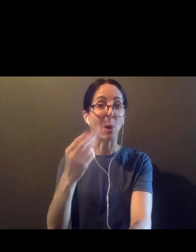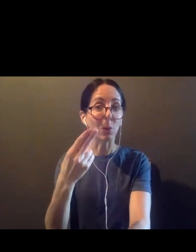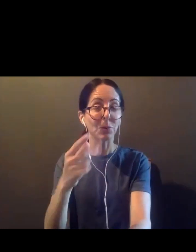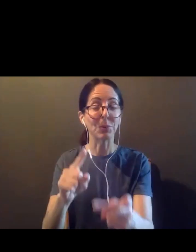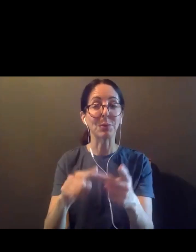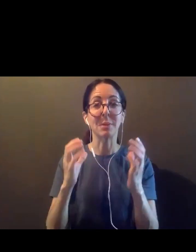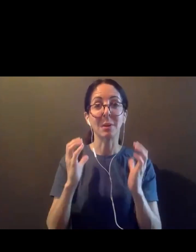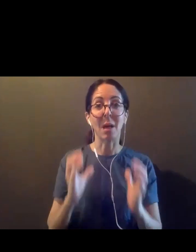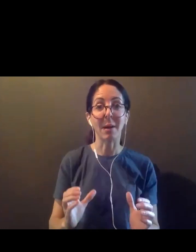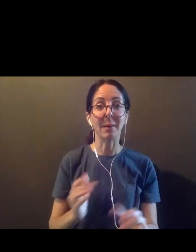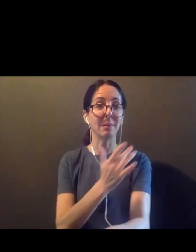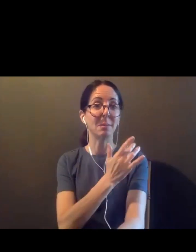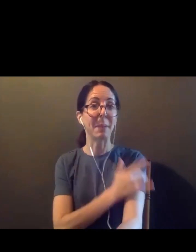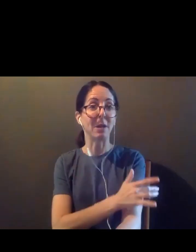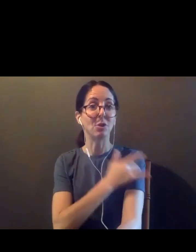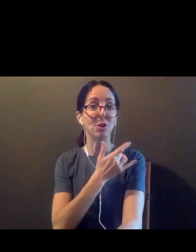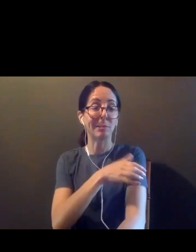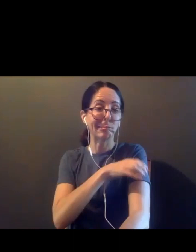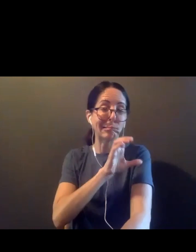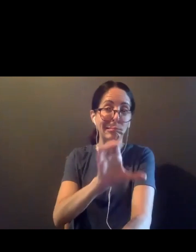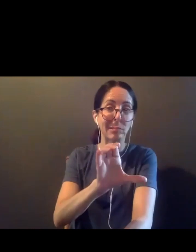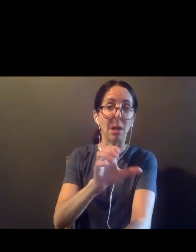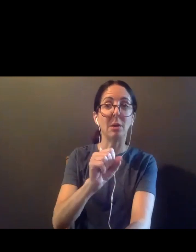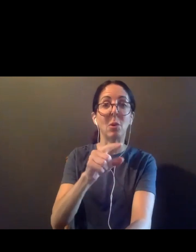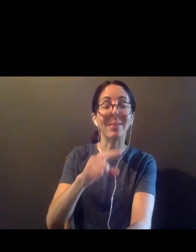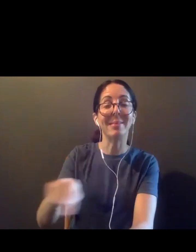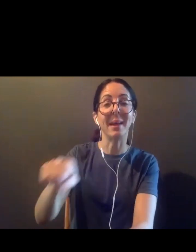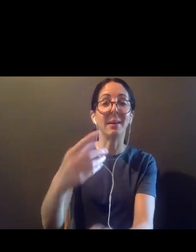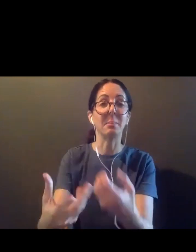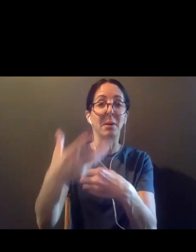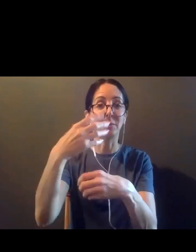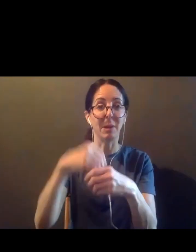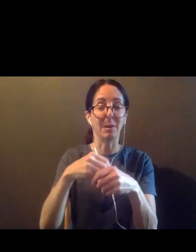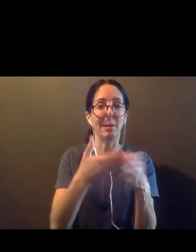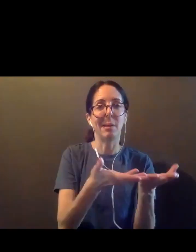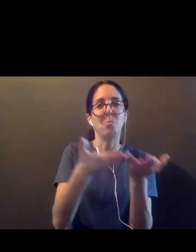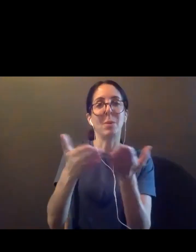and patients to participate and to bring their voice to the table.